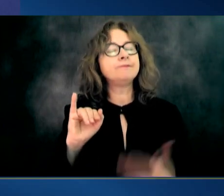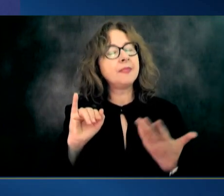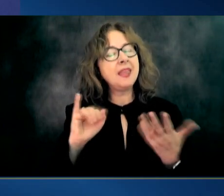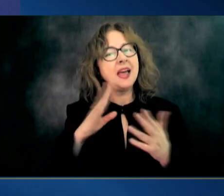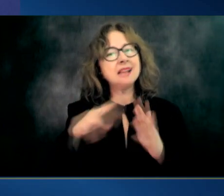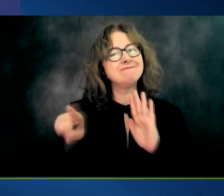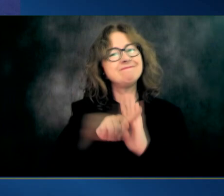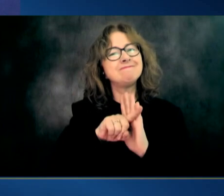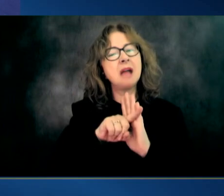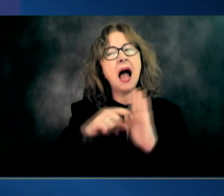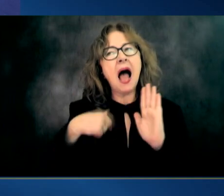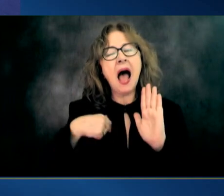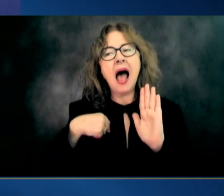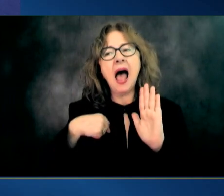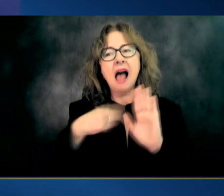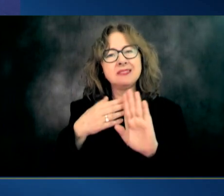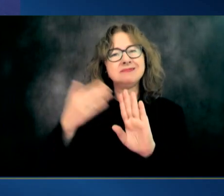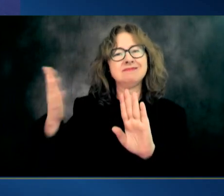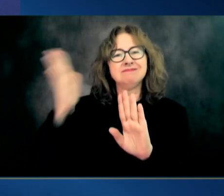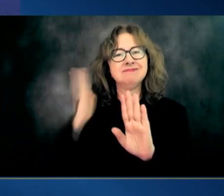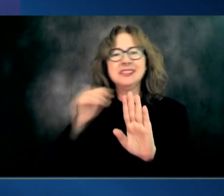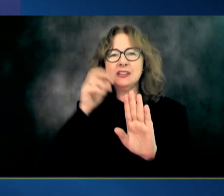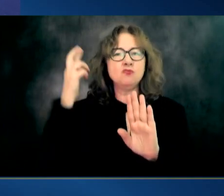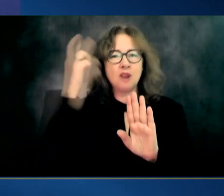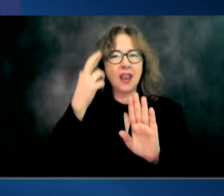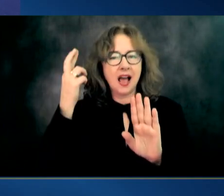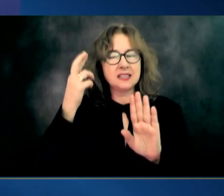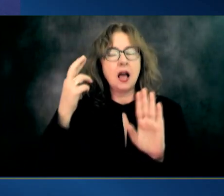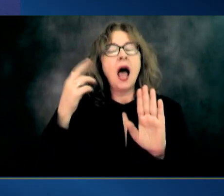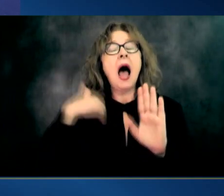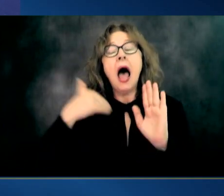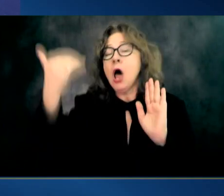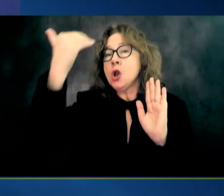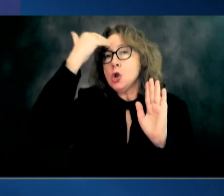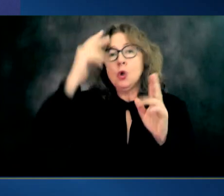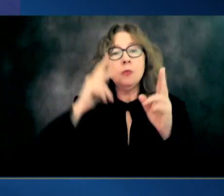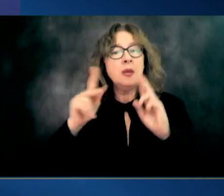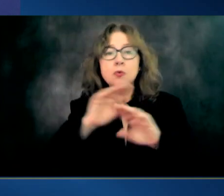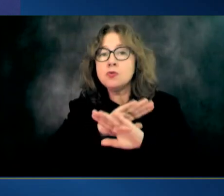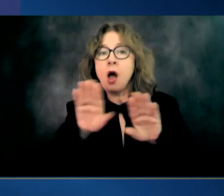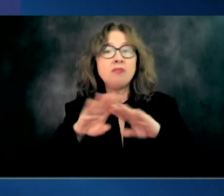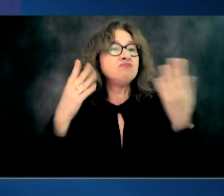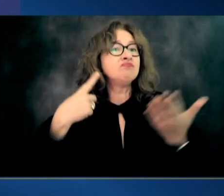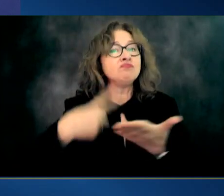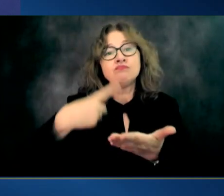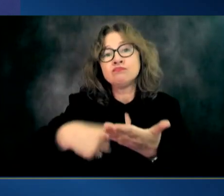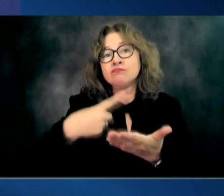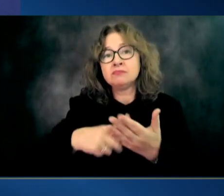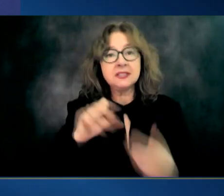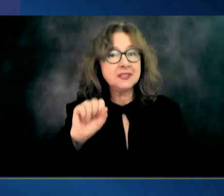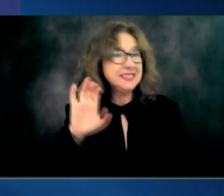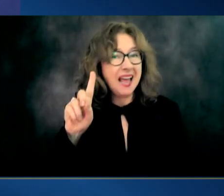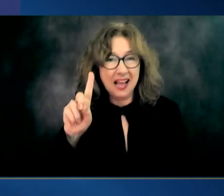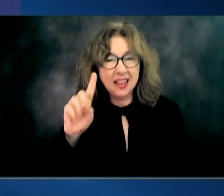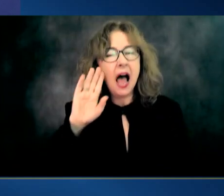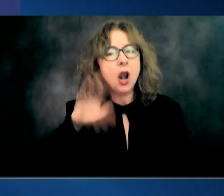the fact that no one really talked about it. I think once we found out we both had S trait,